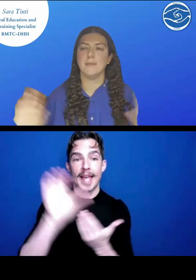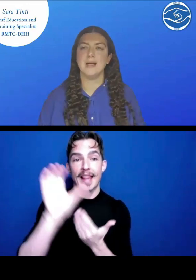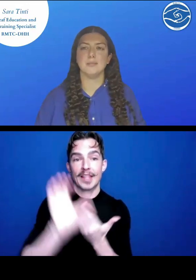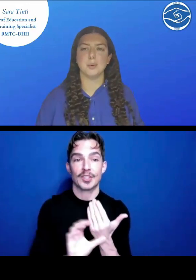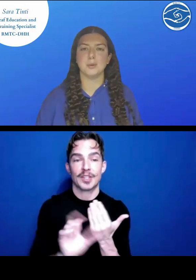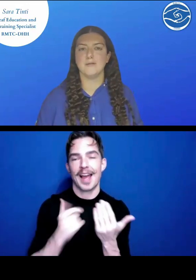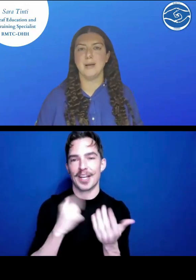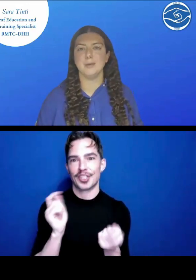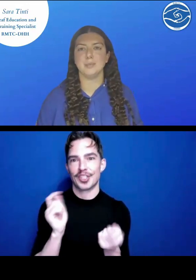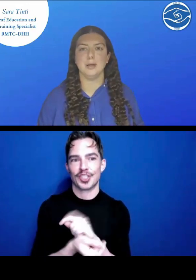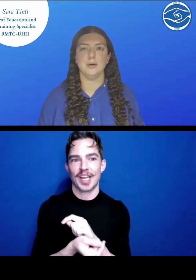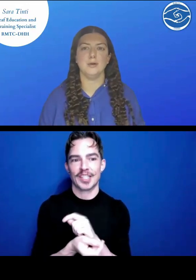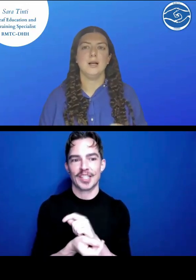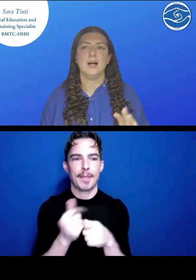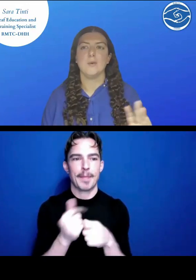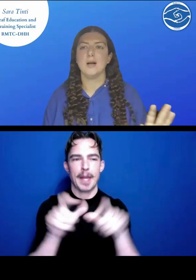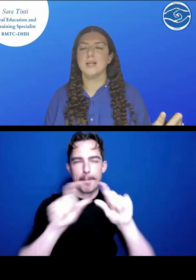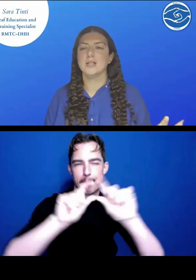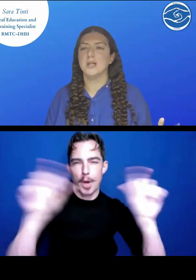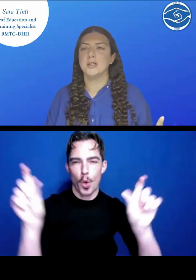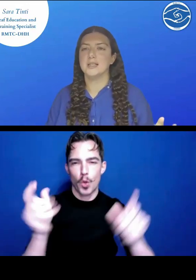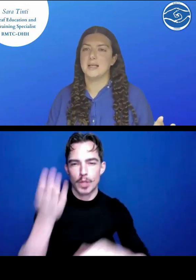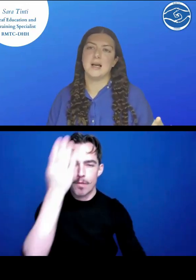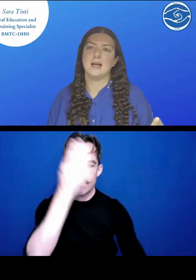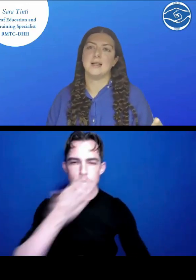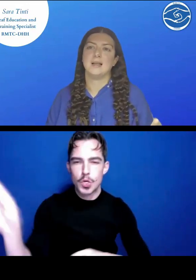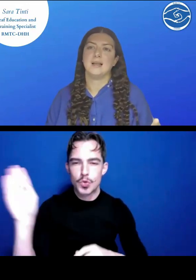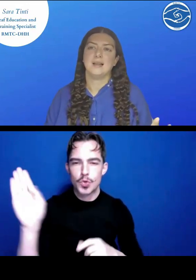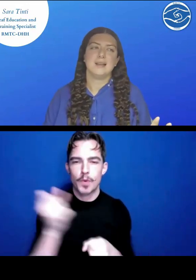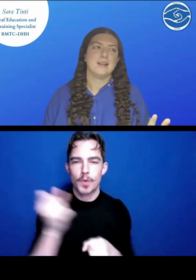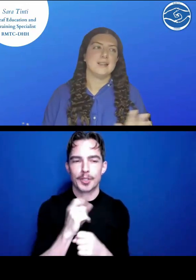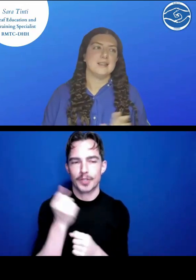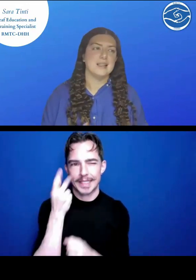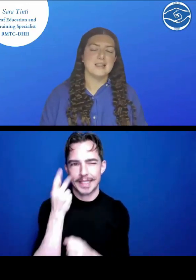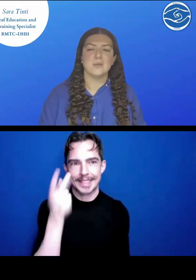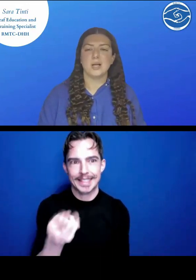year. I've made it bold. I've made it blue. I want to make sure you could see it because this is